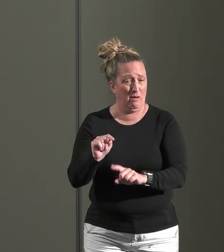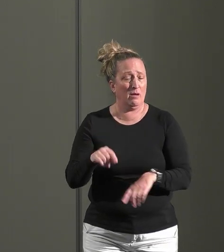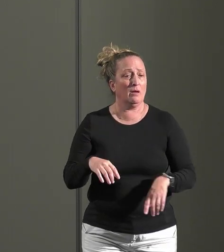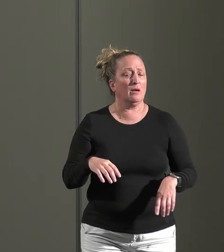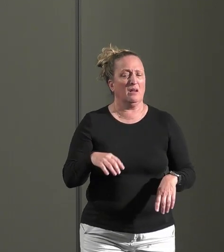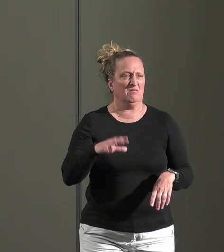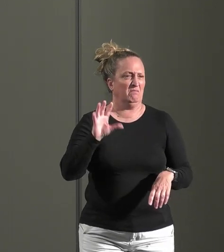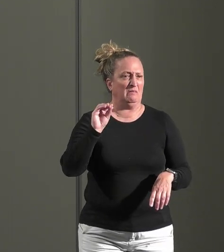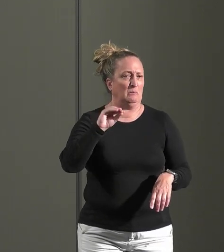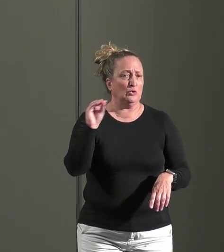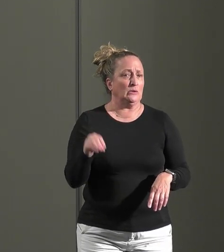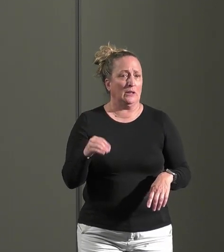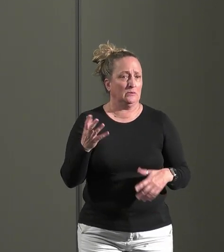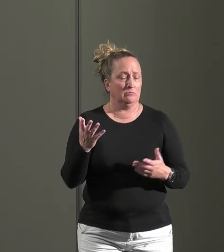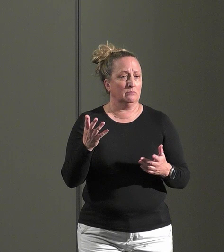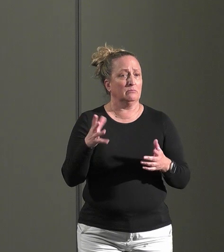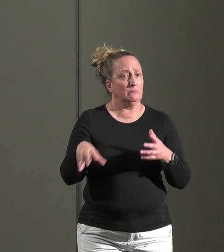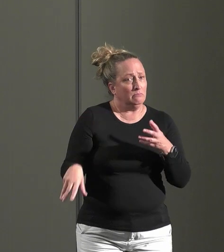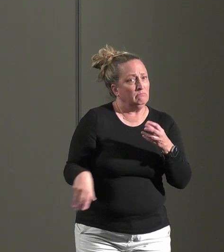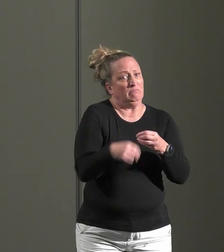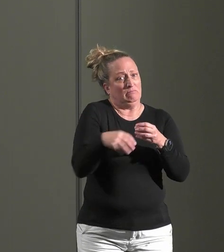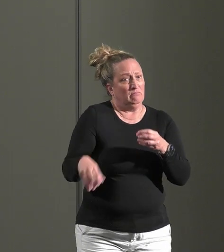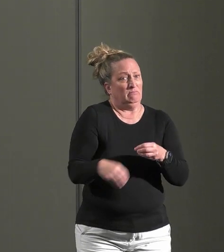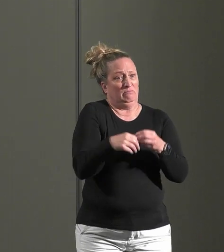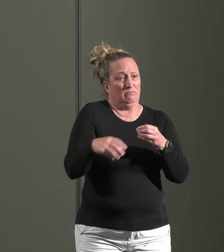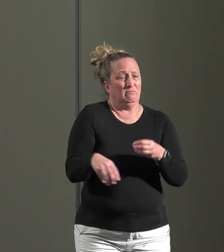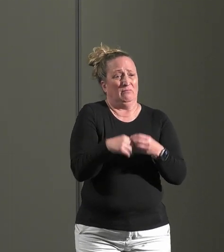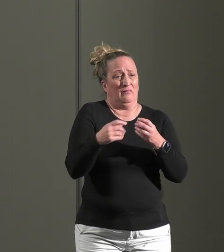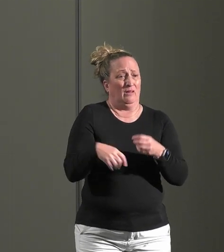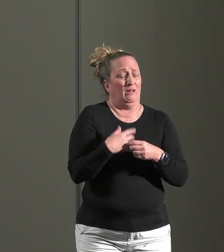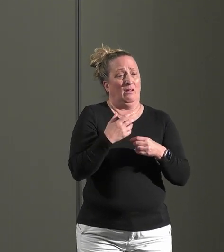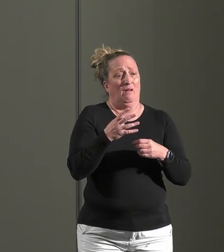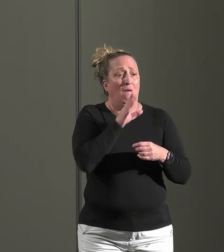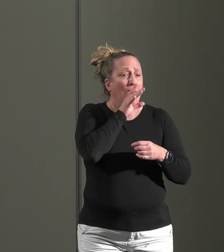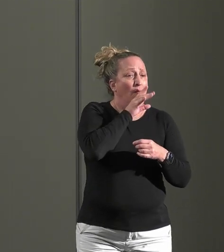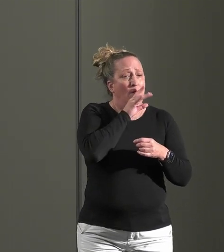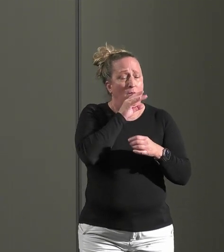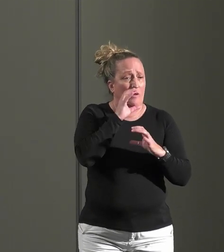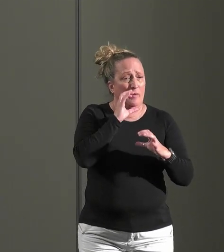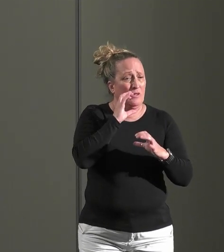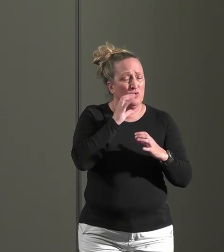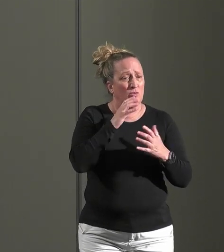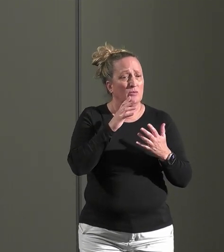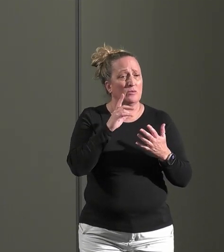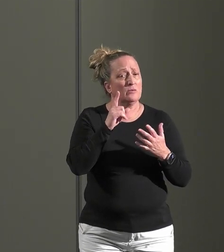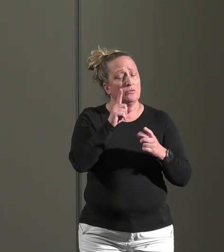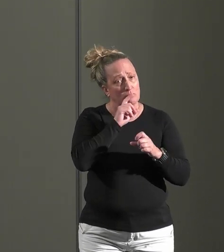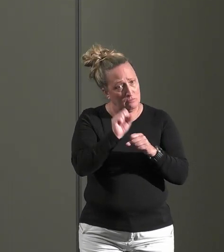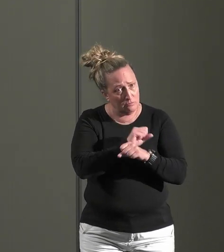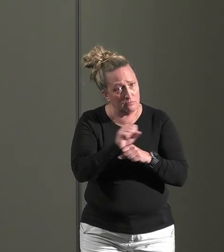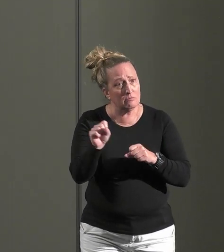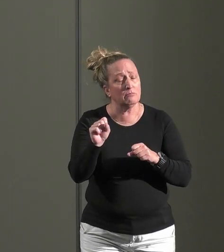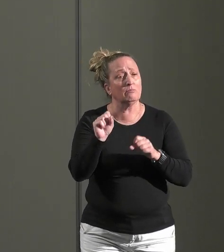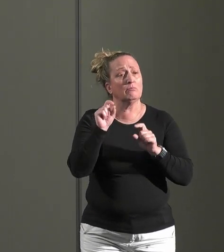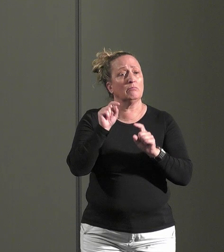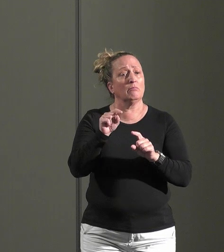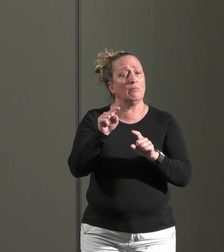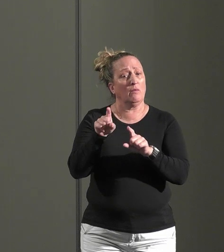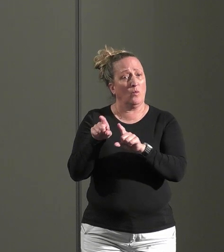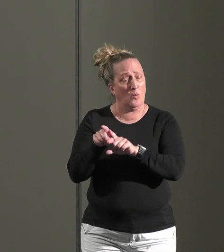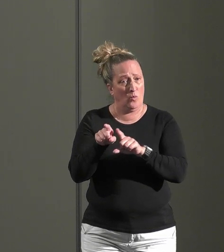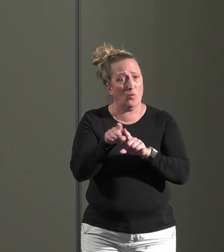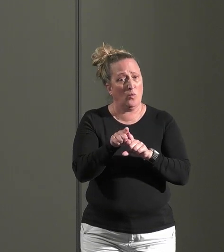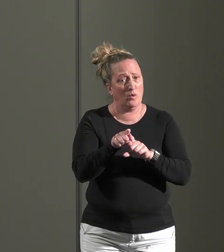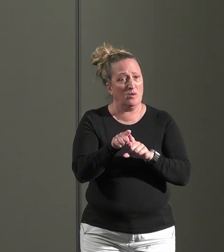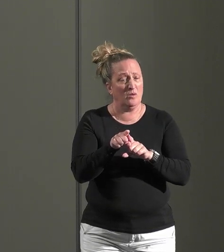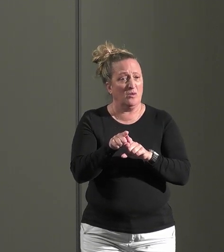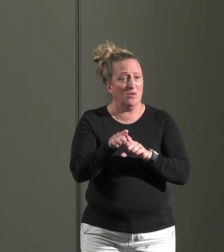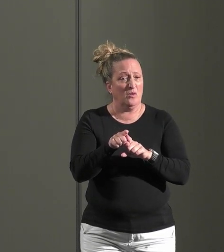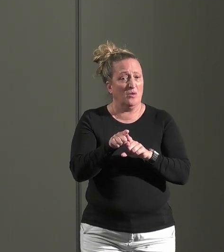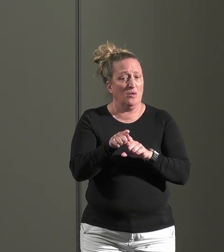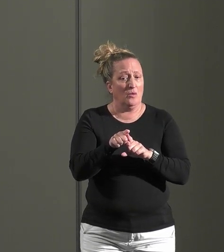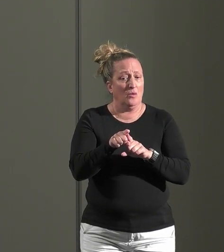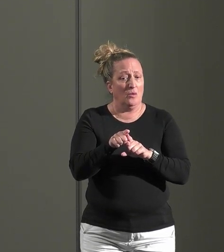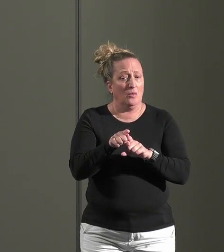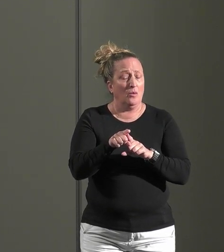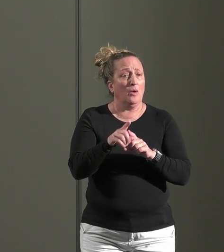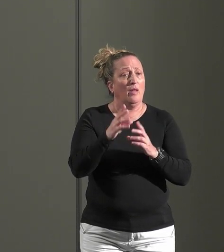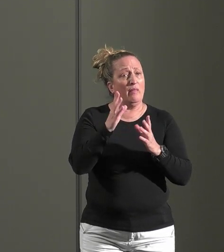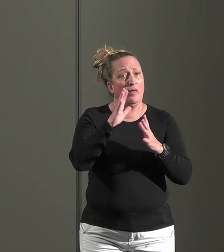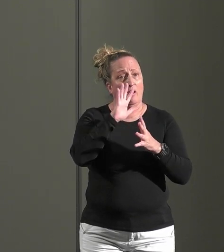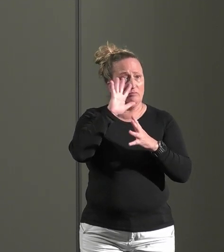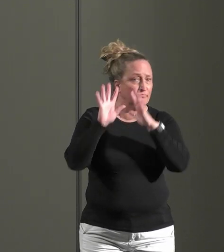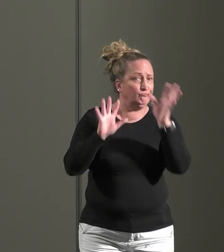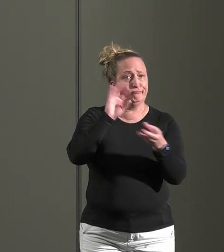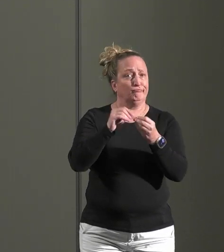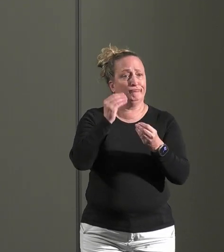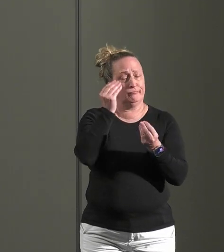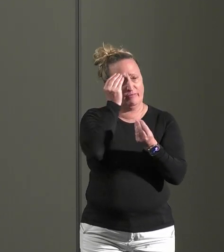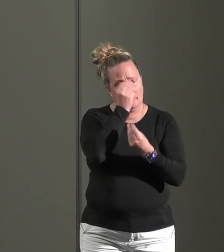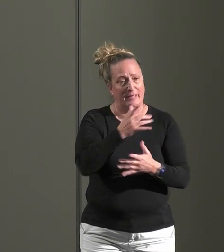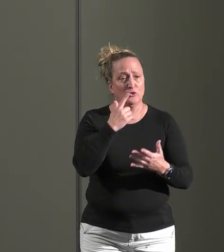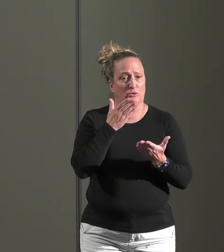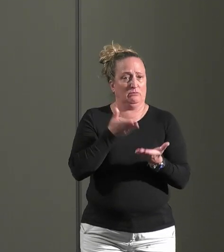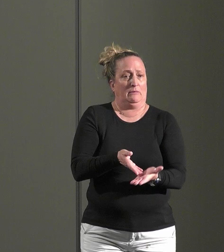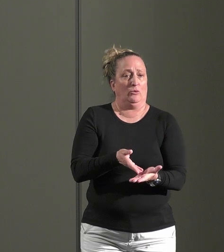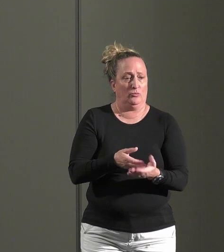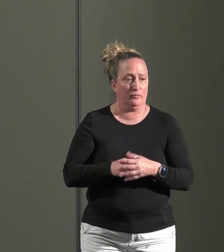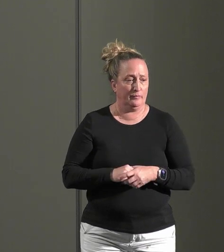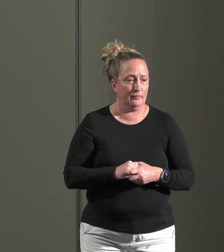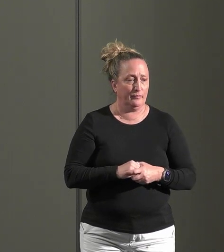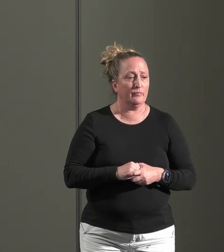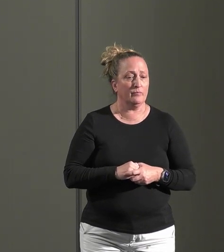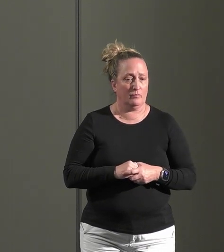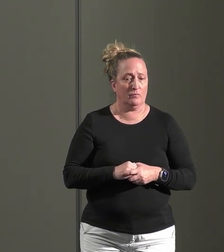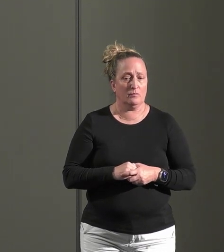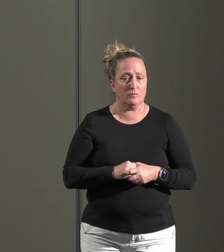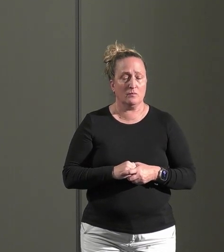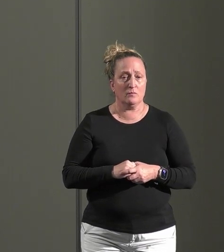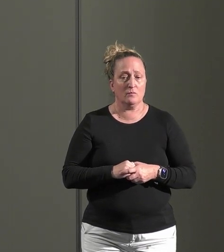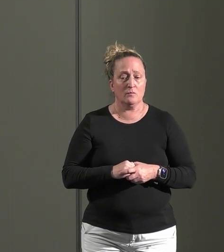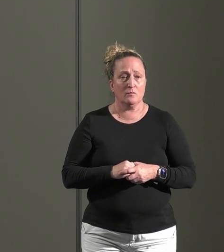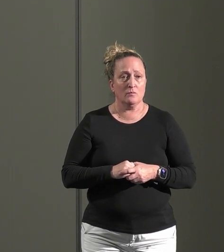50% you are adding with the text communication to insure that also yeah the tie up is conveyed.